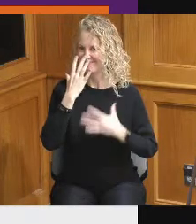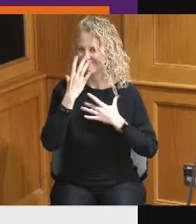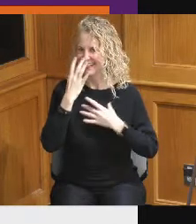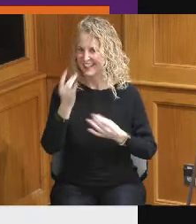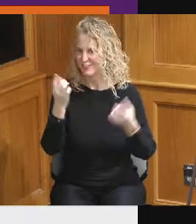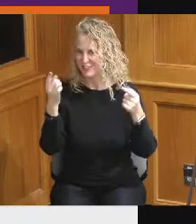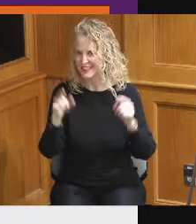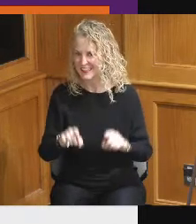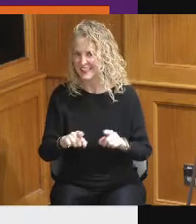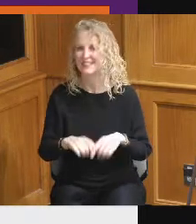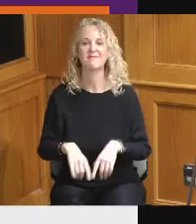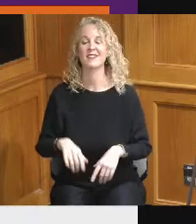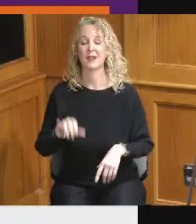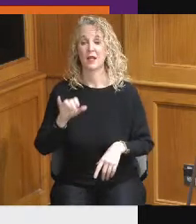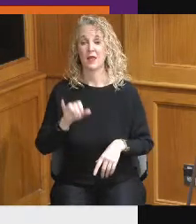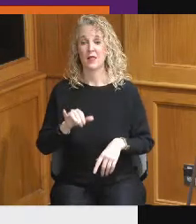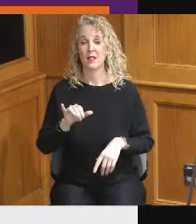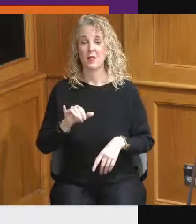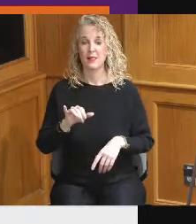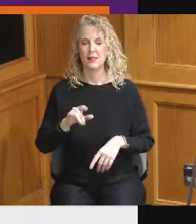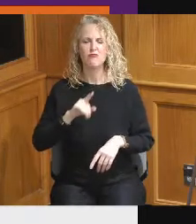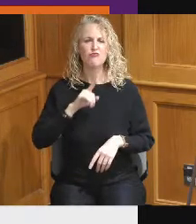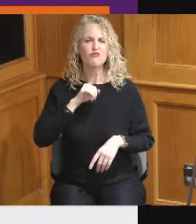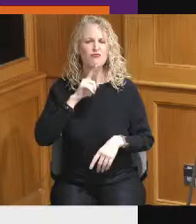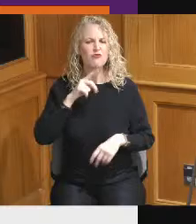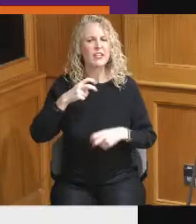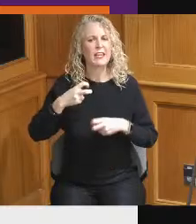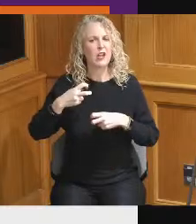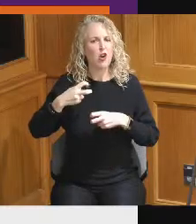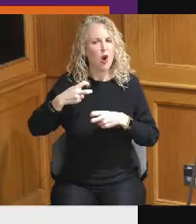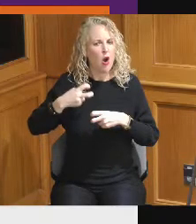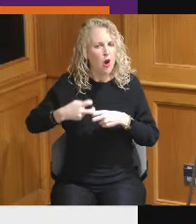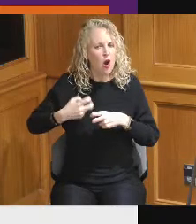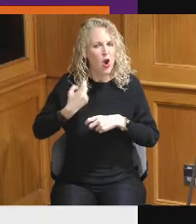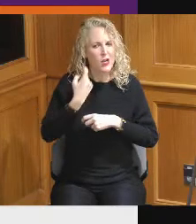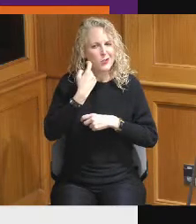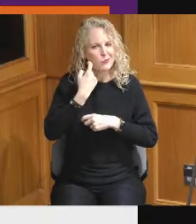it was so hard to develop any real estate the last two years because the cost were so much we had a